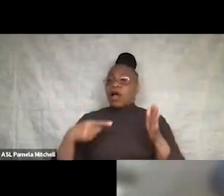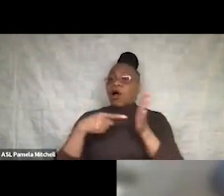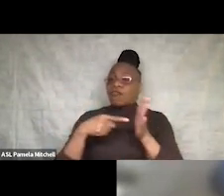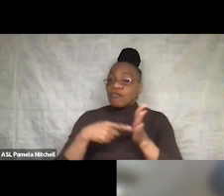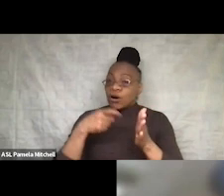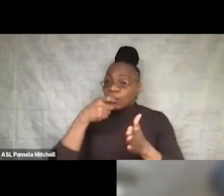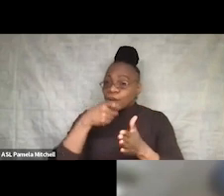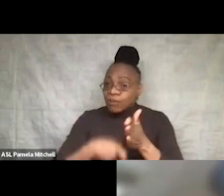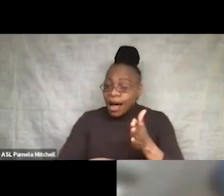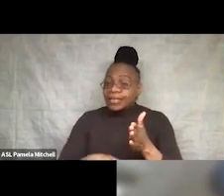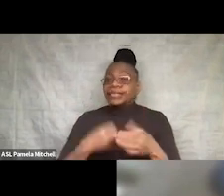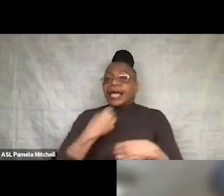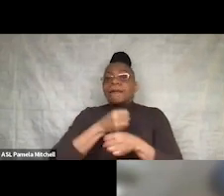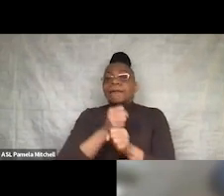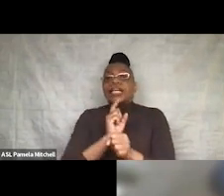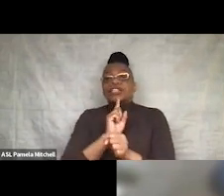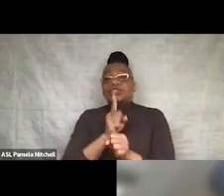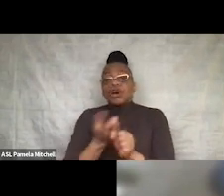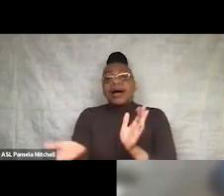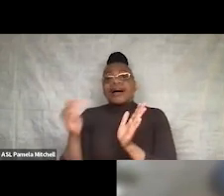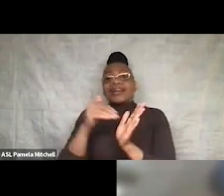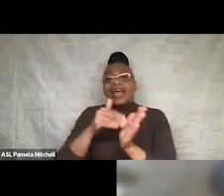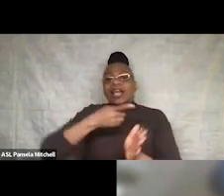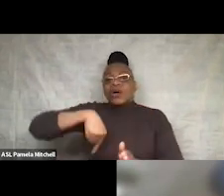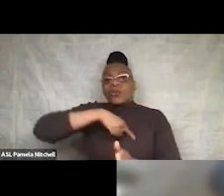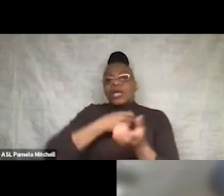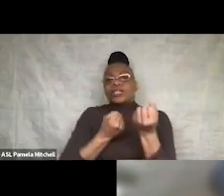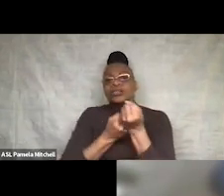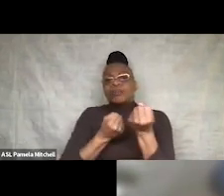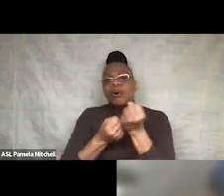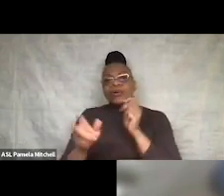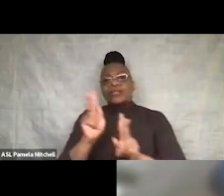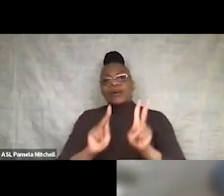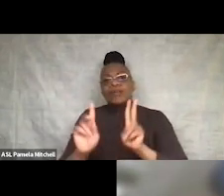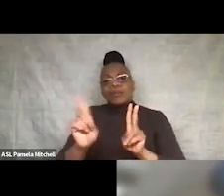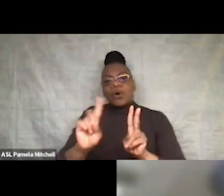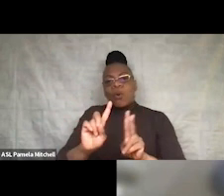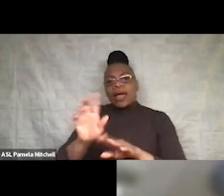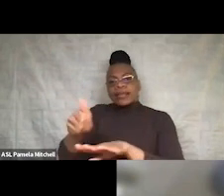making sure that, again, we are supporting individuals where they are at, and helping in every sort of way